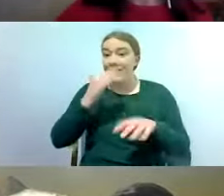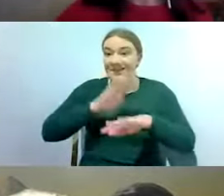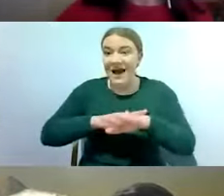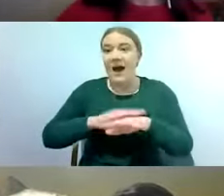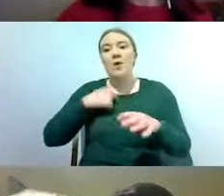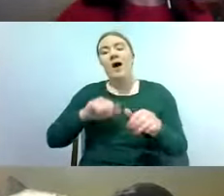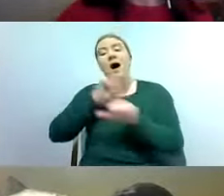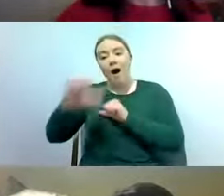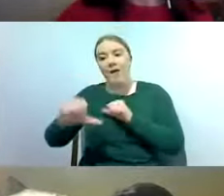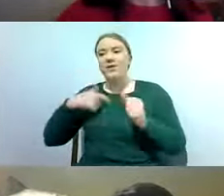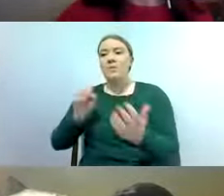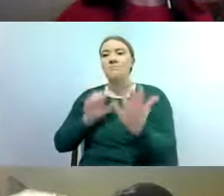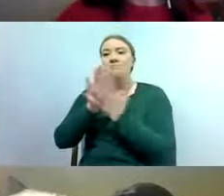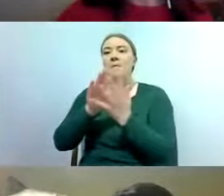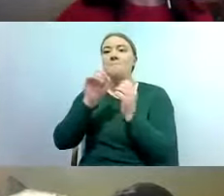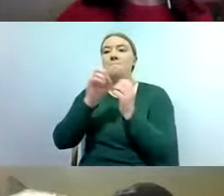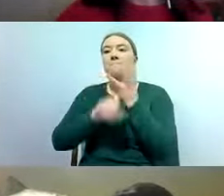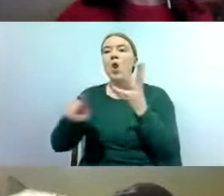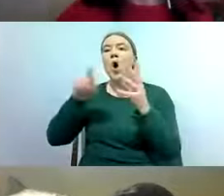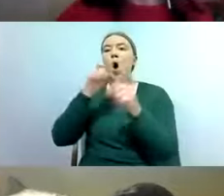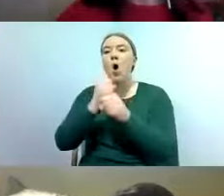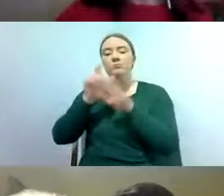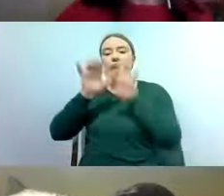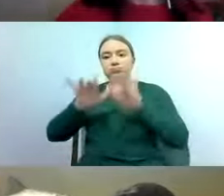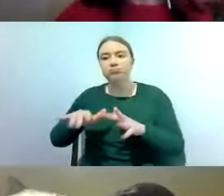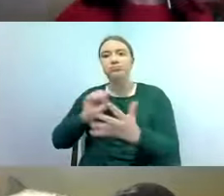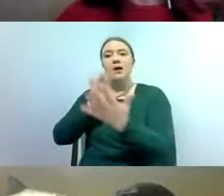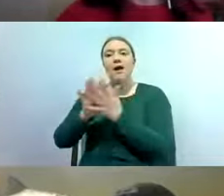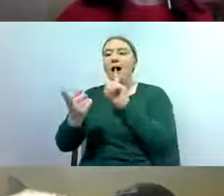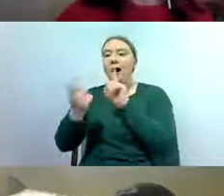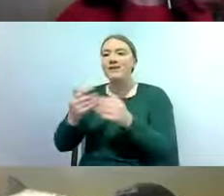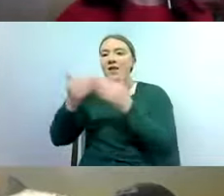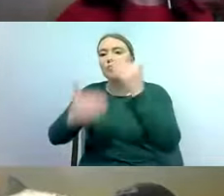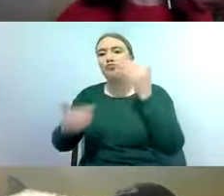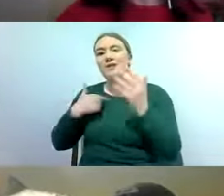you're welcome to use the chat throughout it is located in the bar at the bottom of your screen